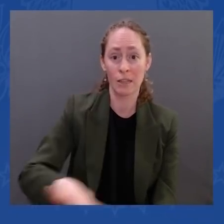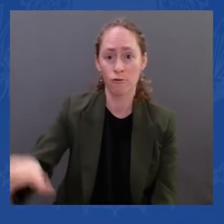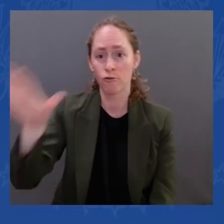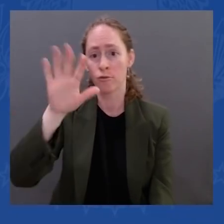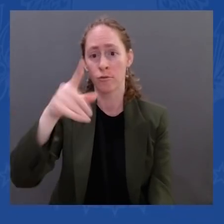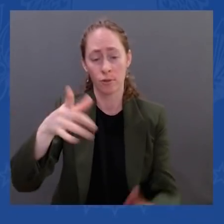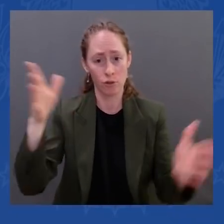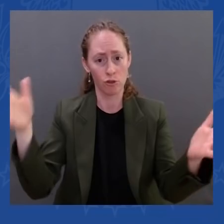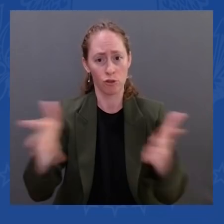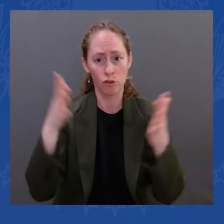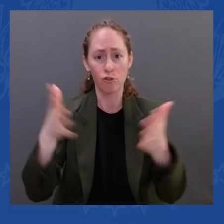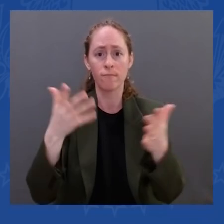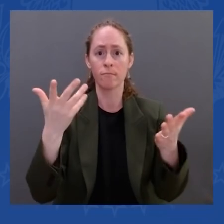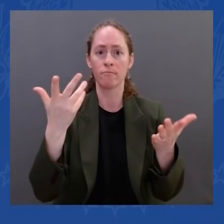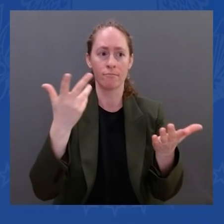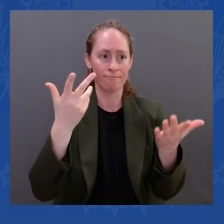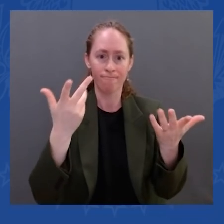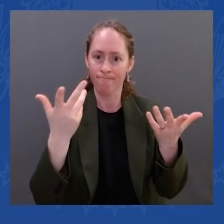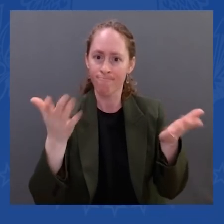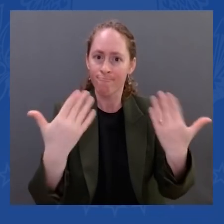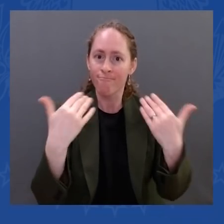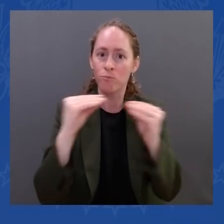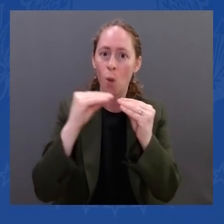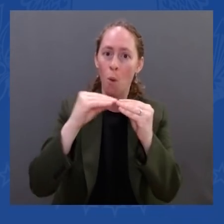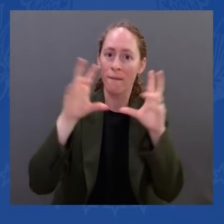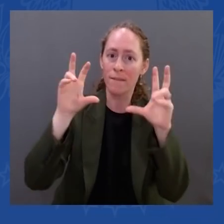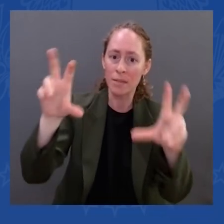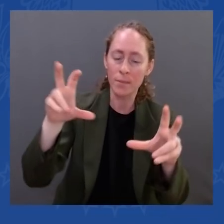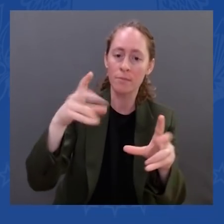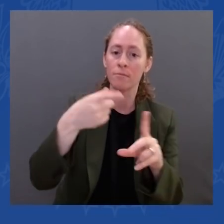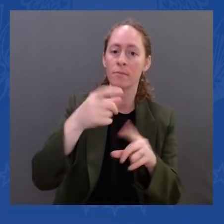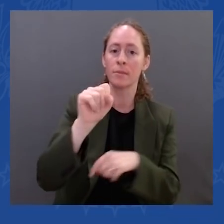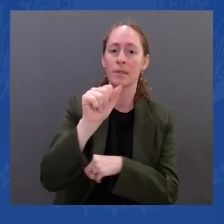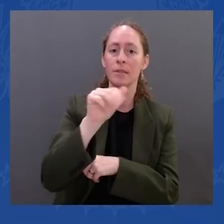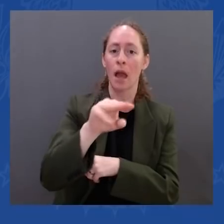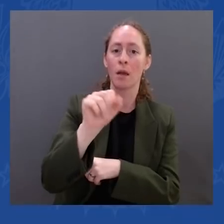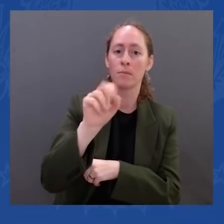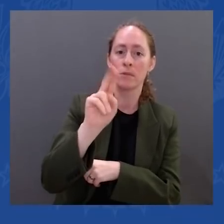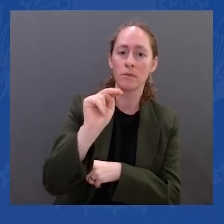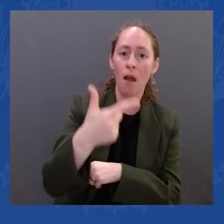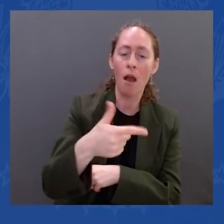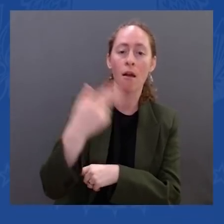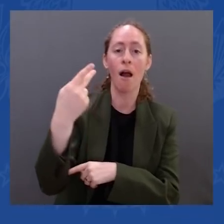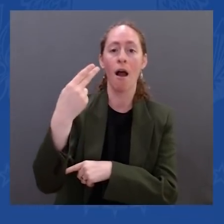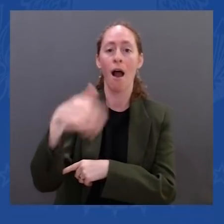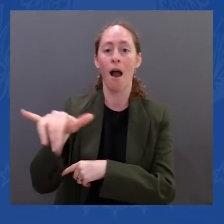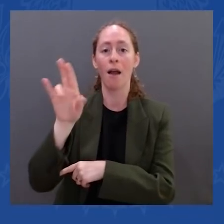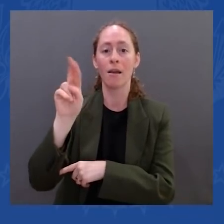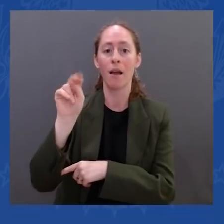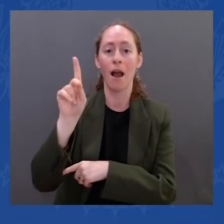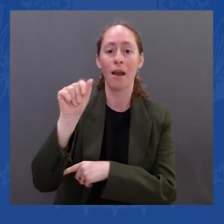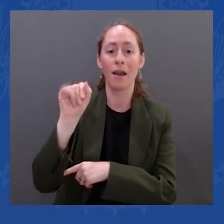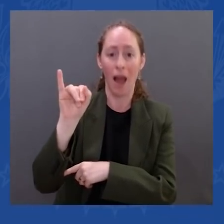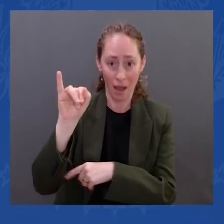Americans are dealing with record-high inflation. The Fed has raised interest rates to try to address those issues.